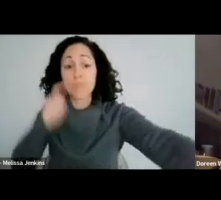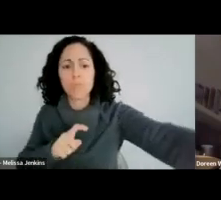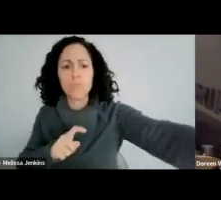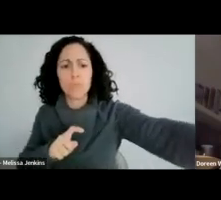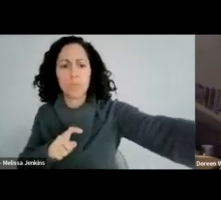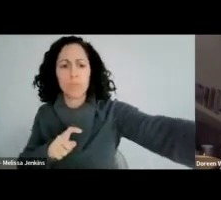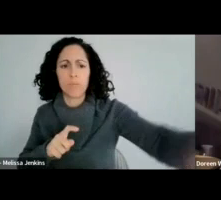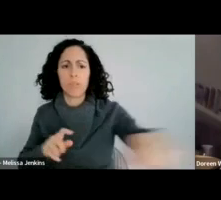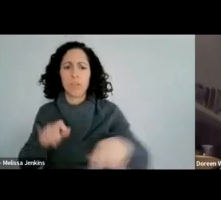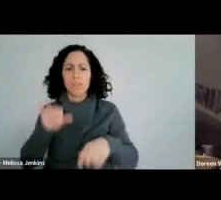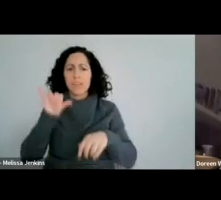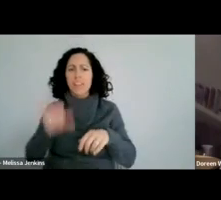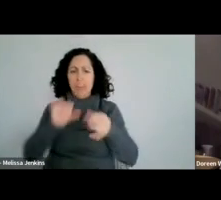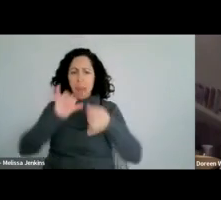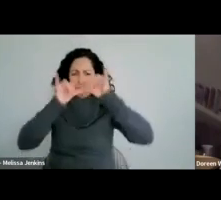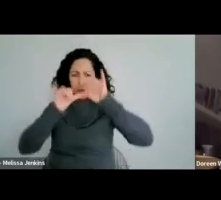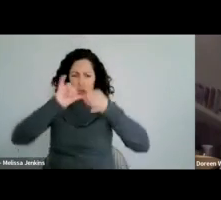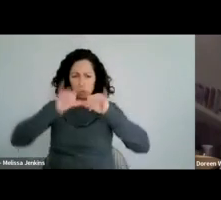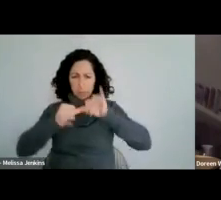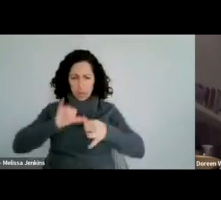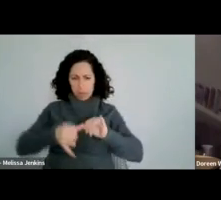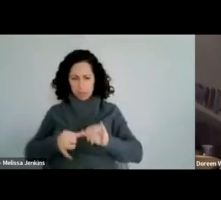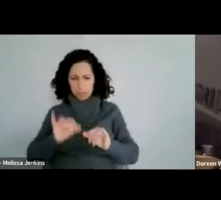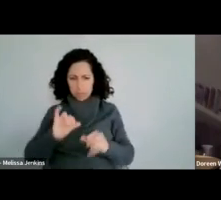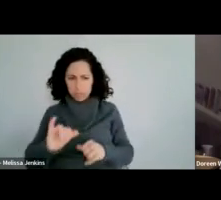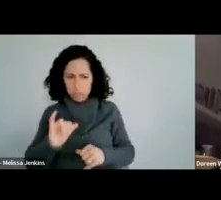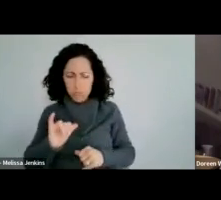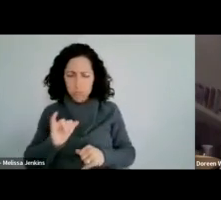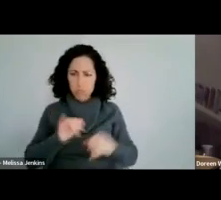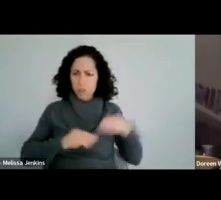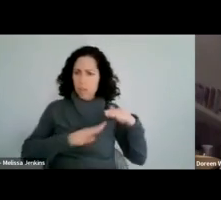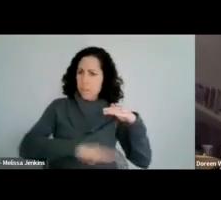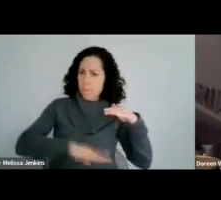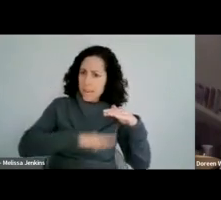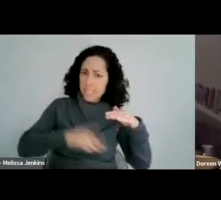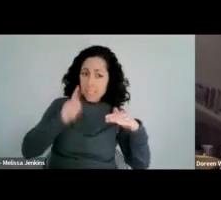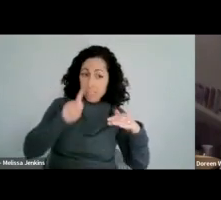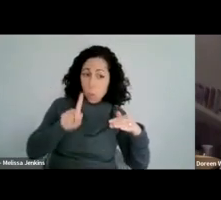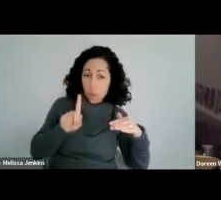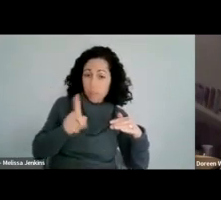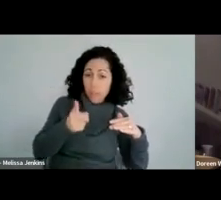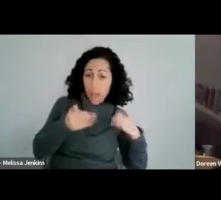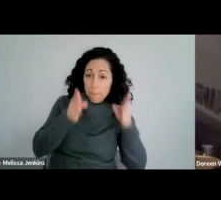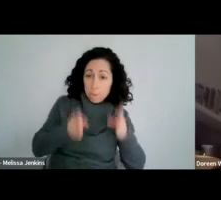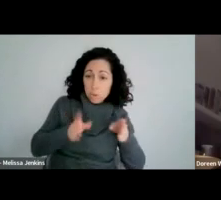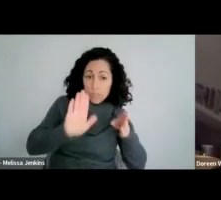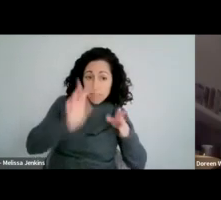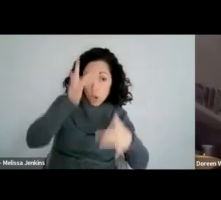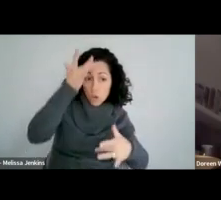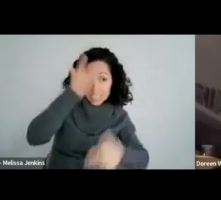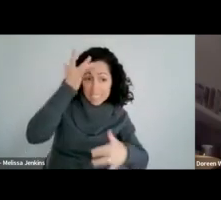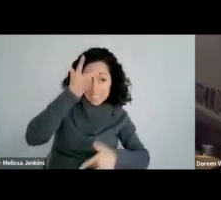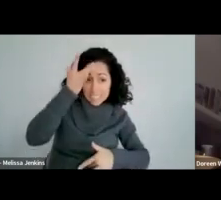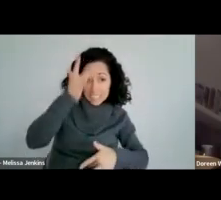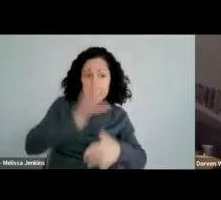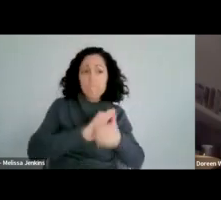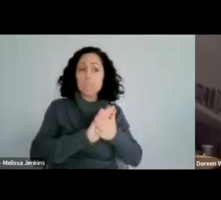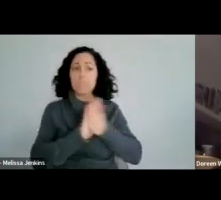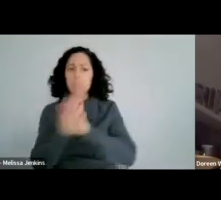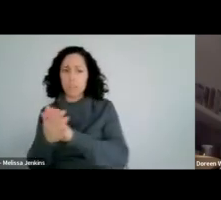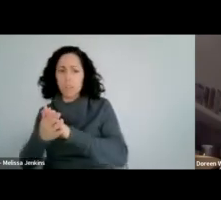So in this Stellar trial, we have collected all the information we need to move forward into pivotal stage,